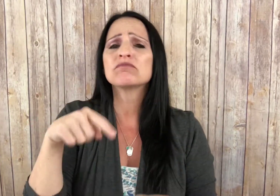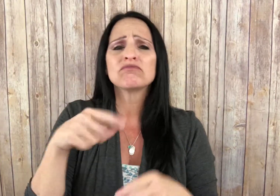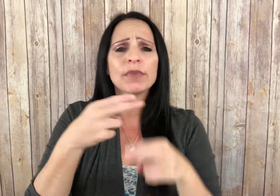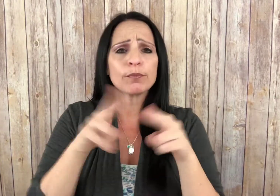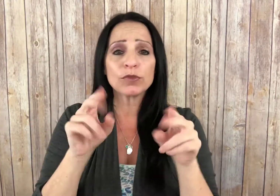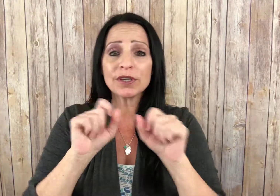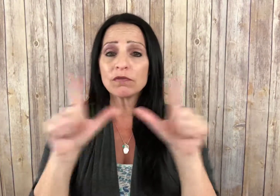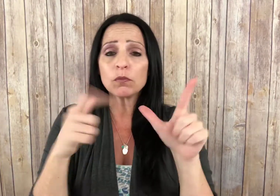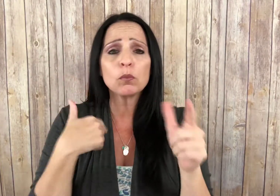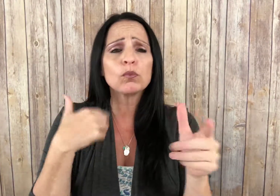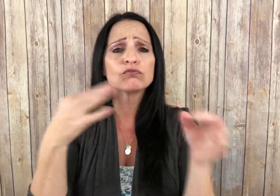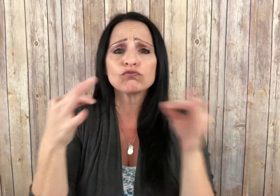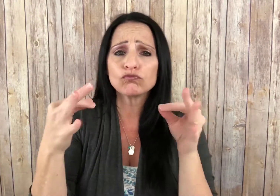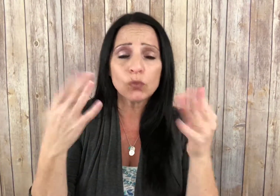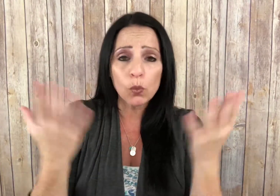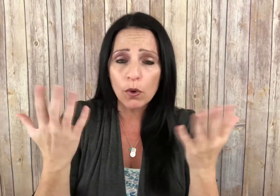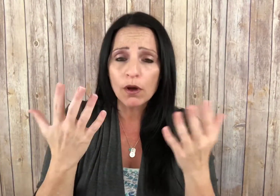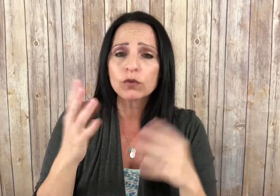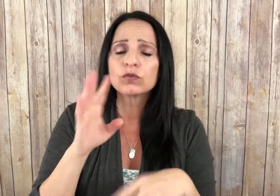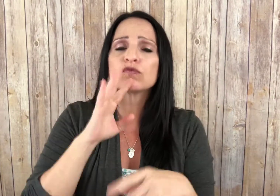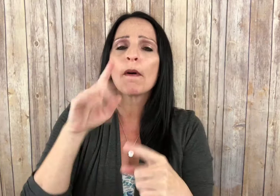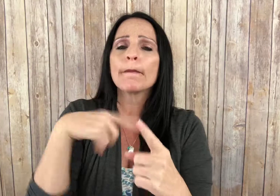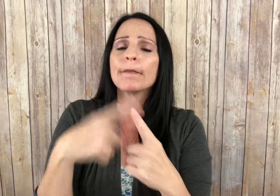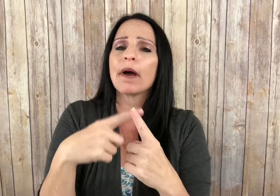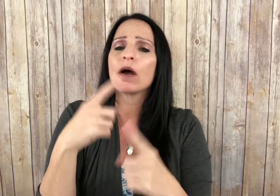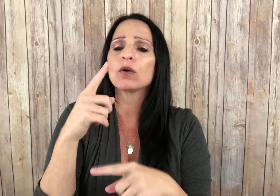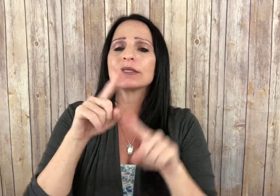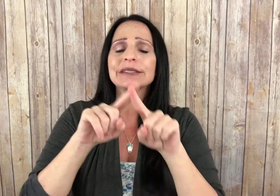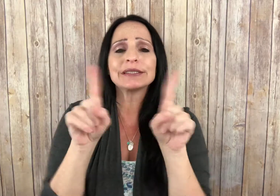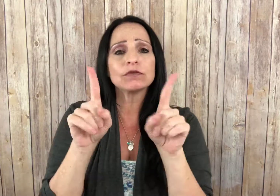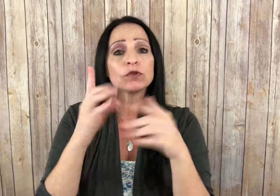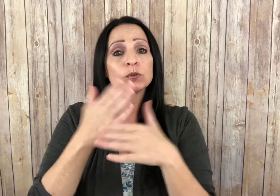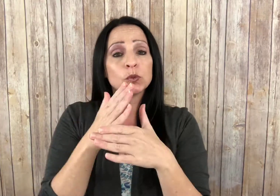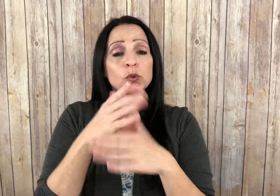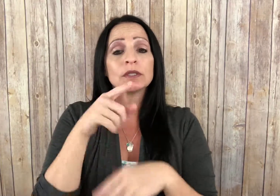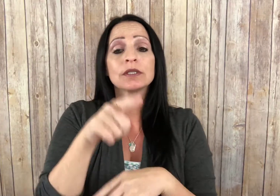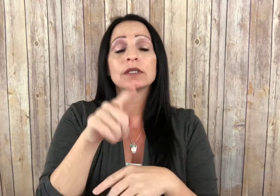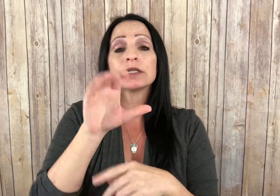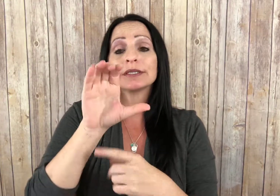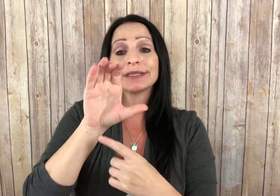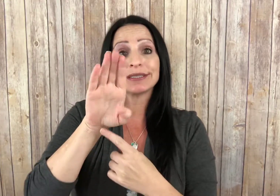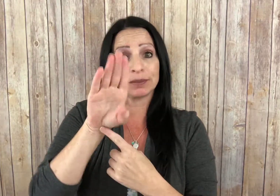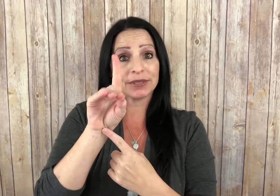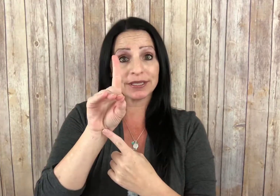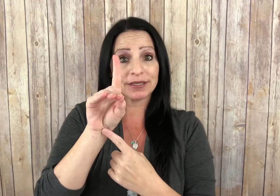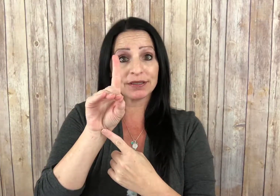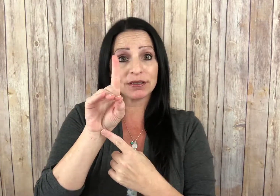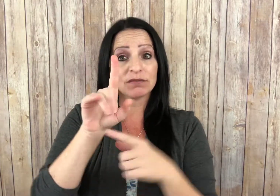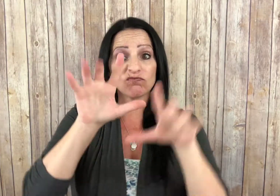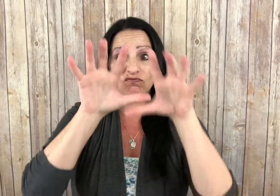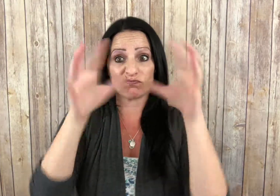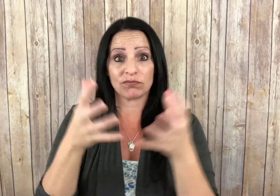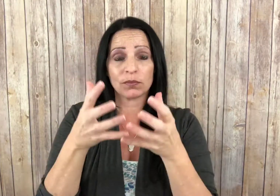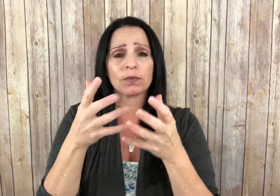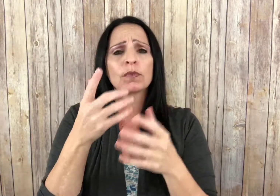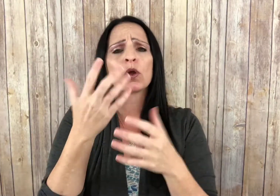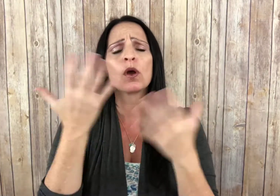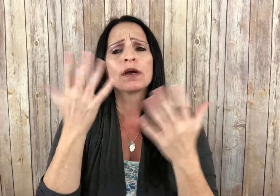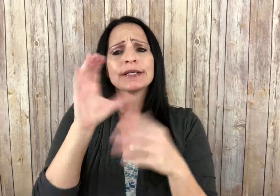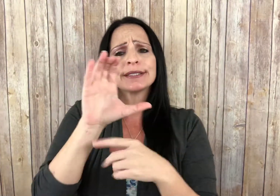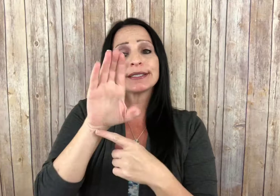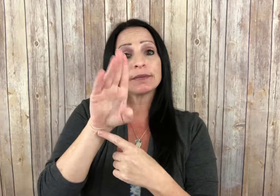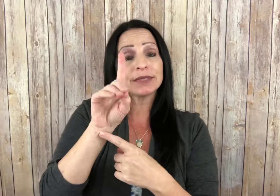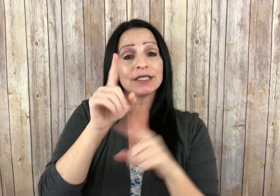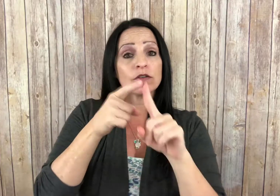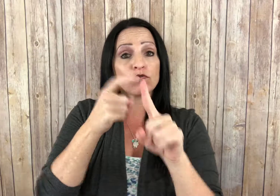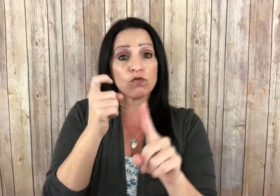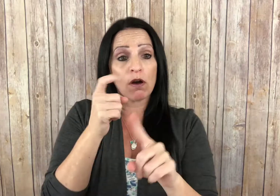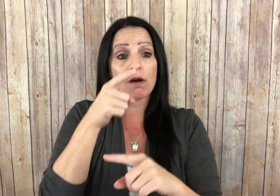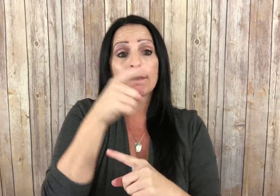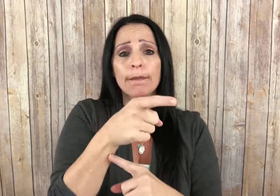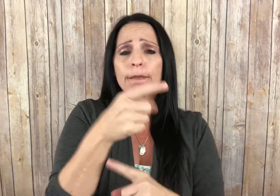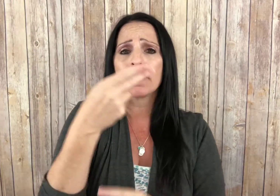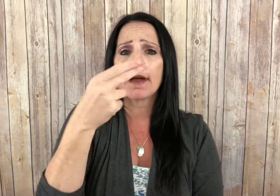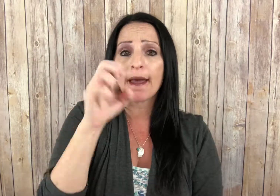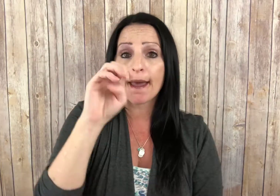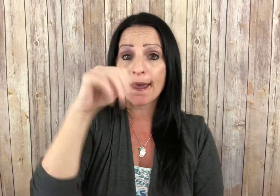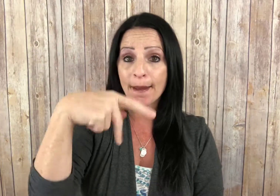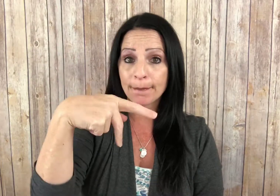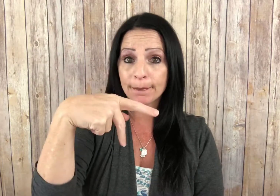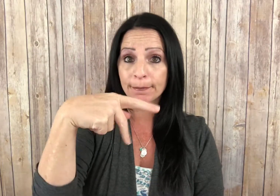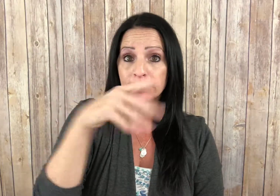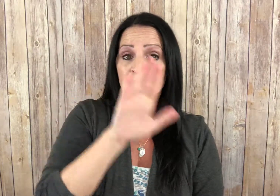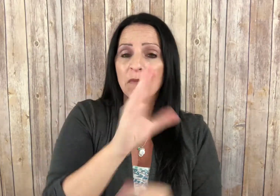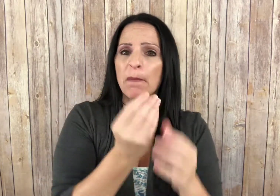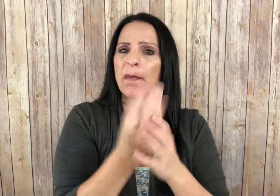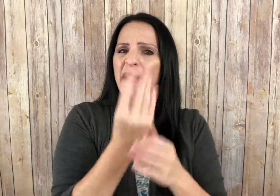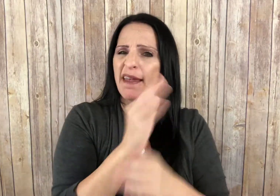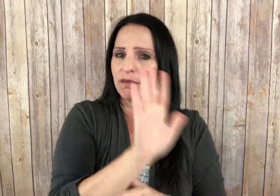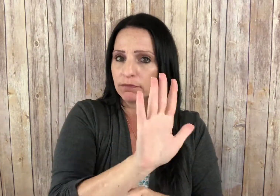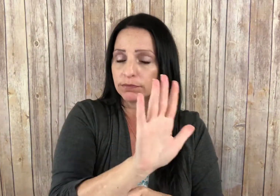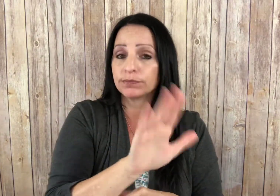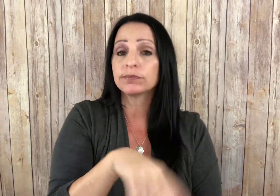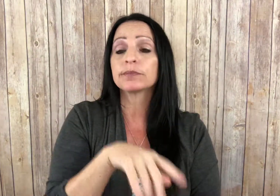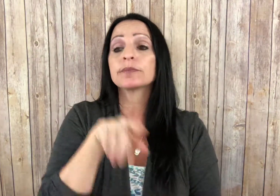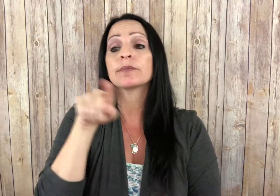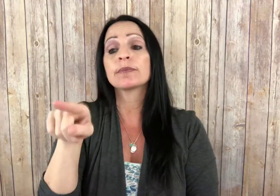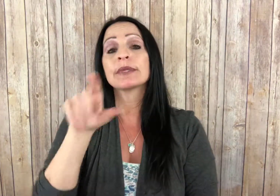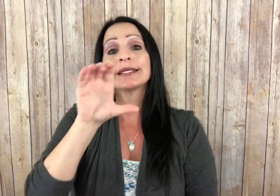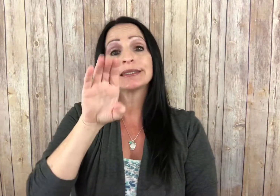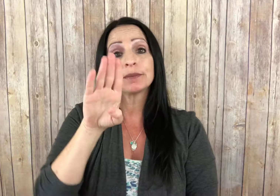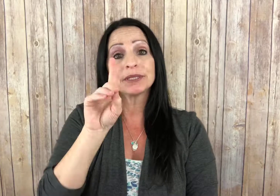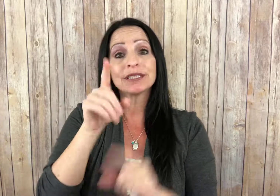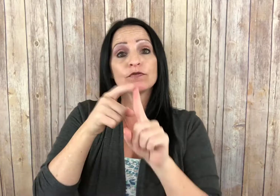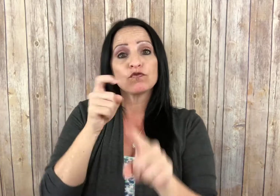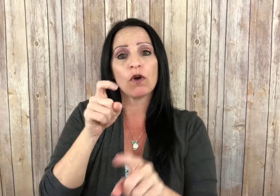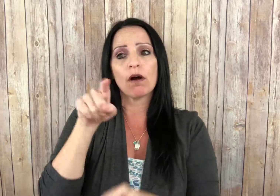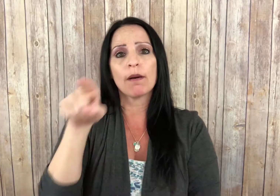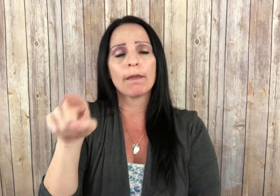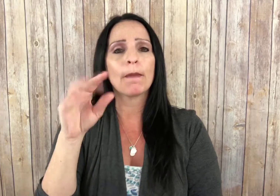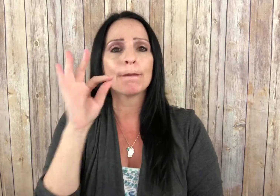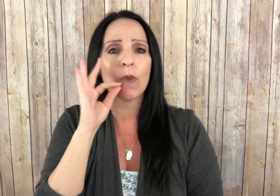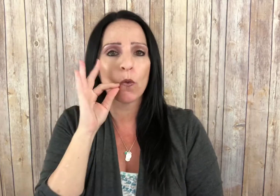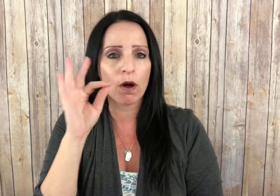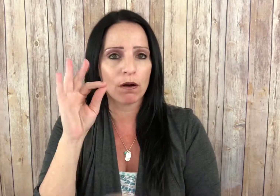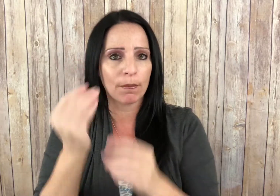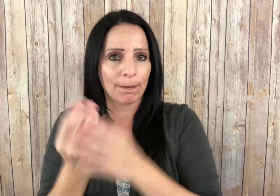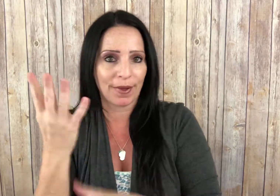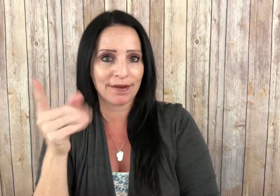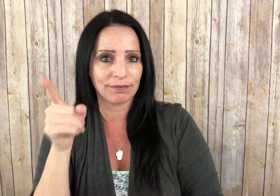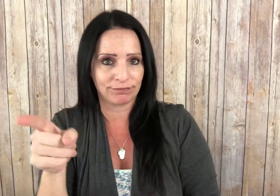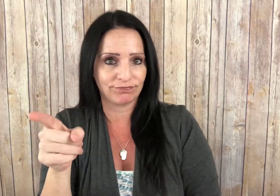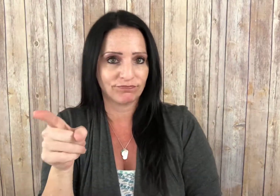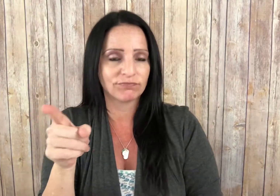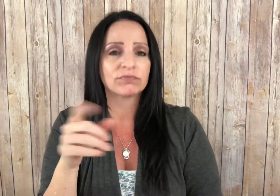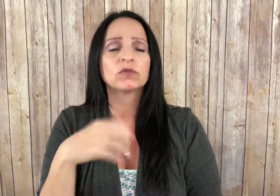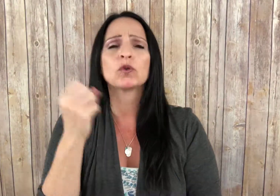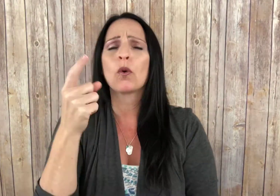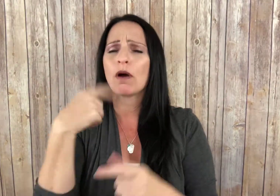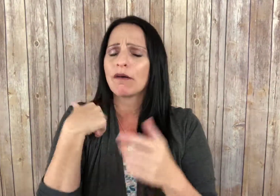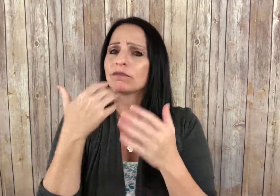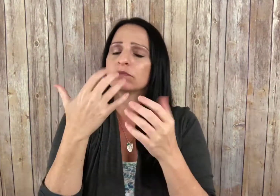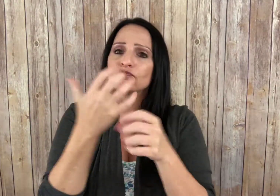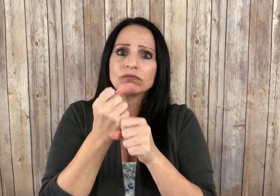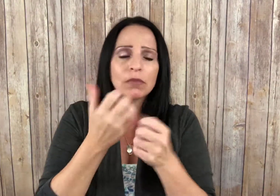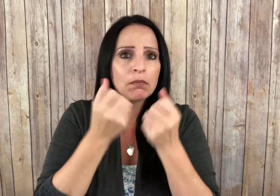Today I am going to briefly talk about the difference between hemp-derived CBD versus marijuana CBD.